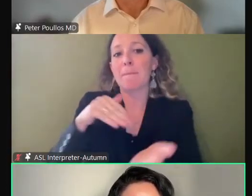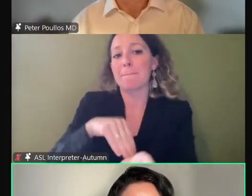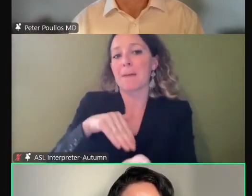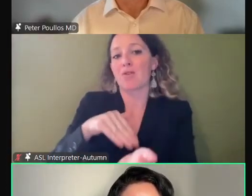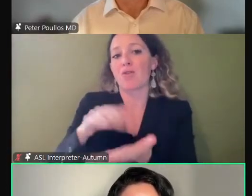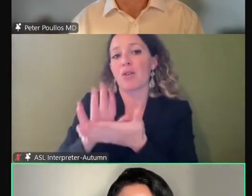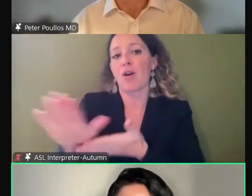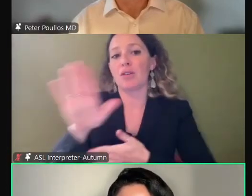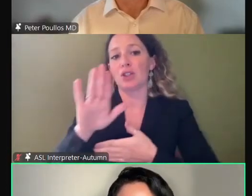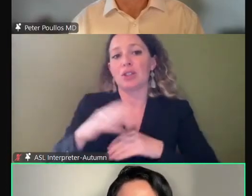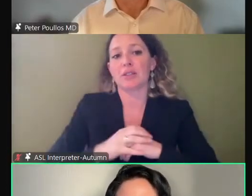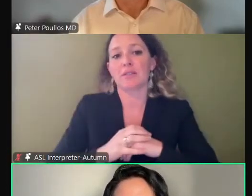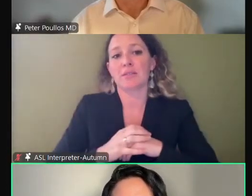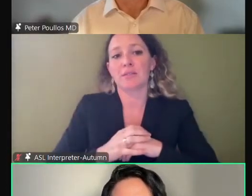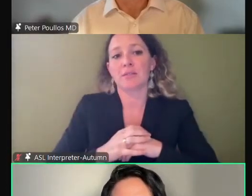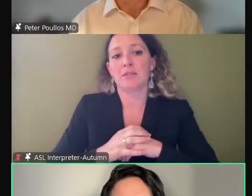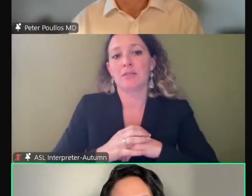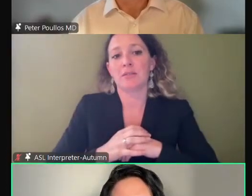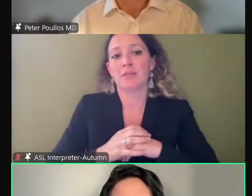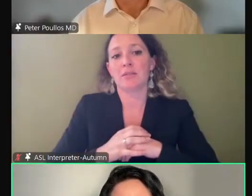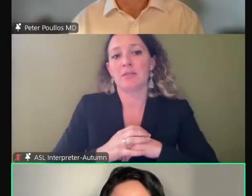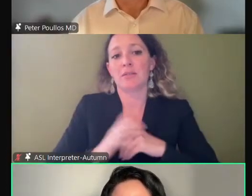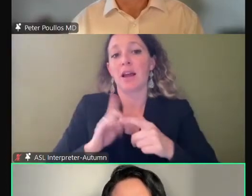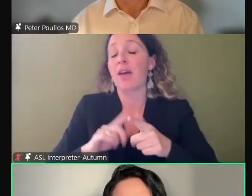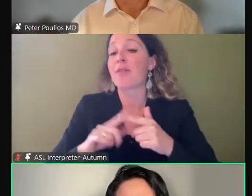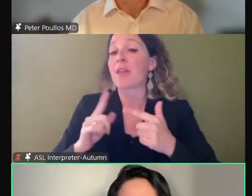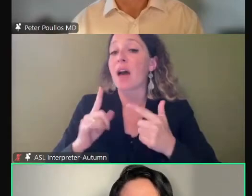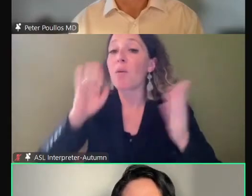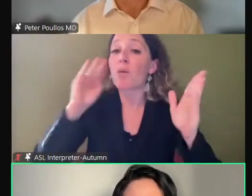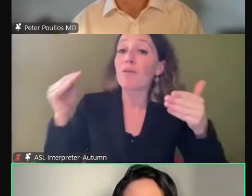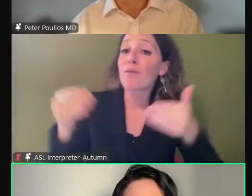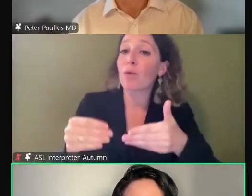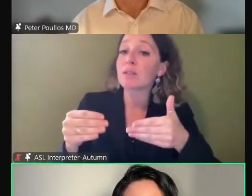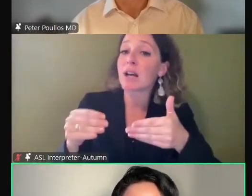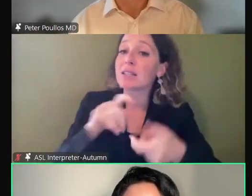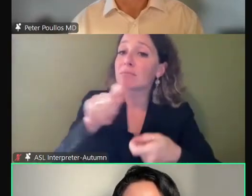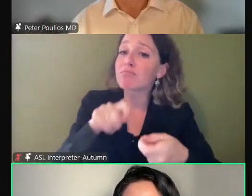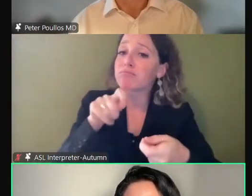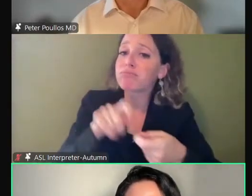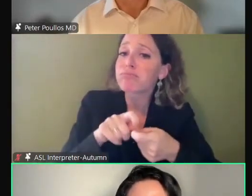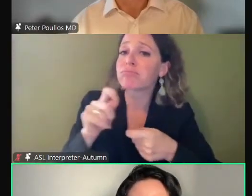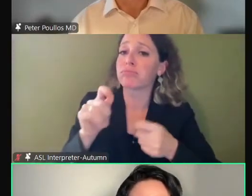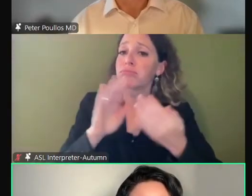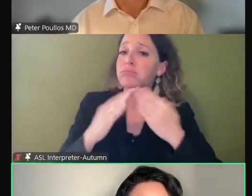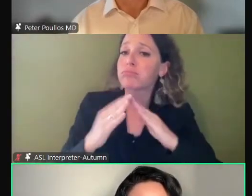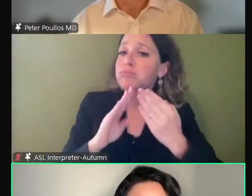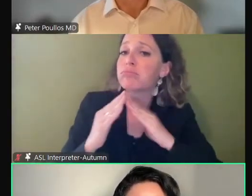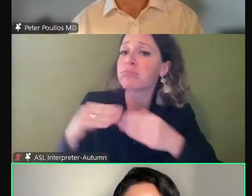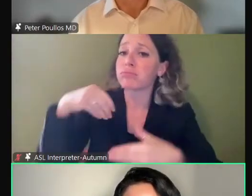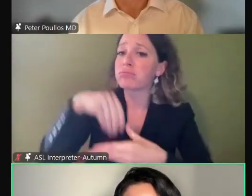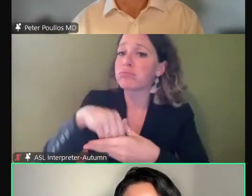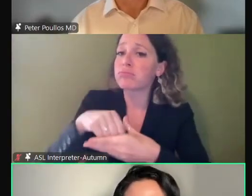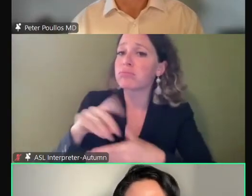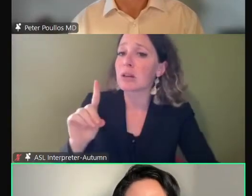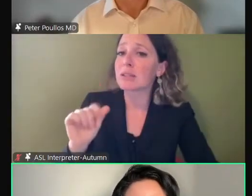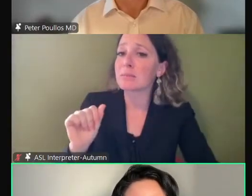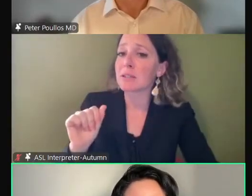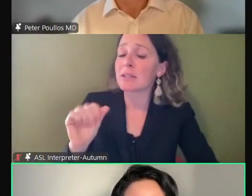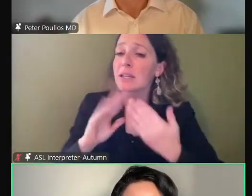the AAMC. We'll then focus on specific communities within the disability community focusing on